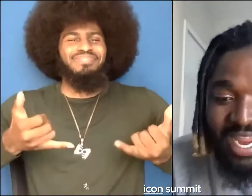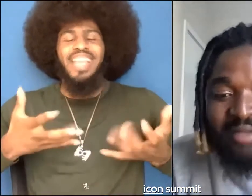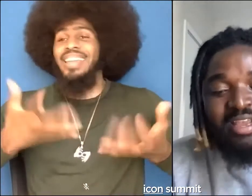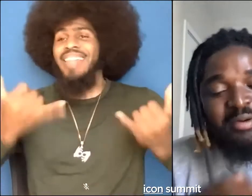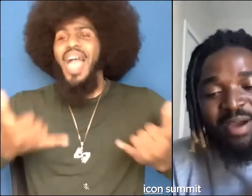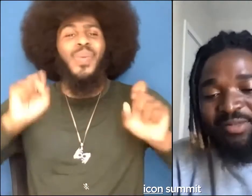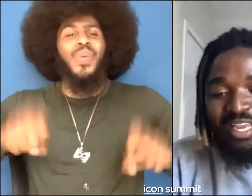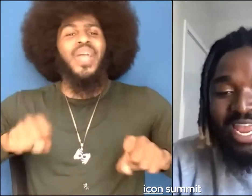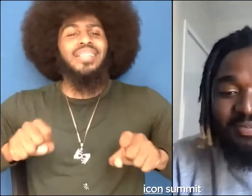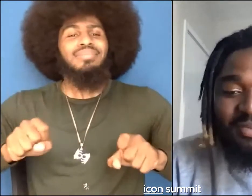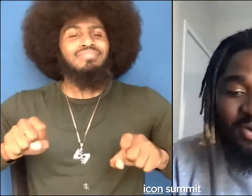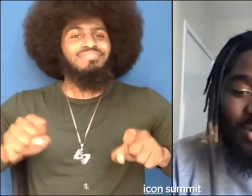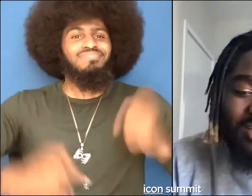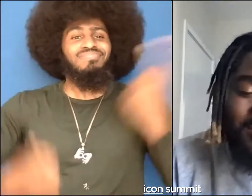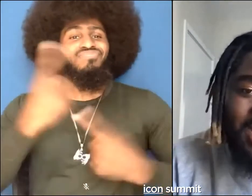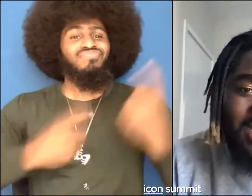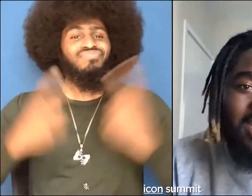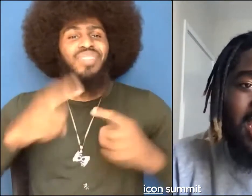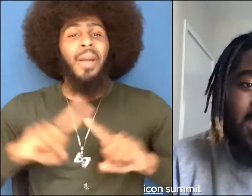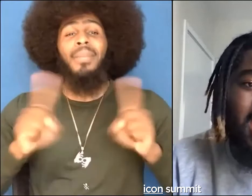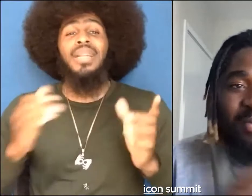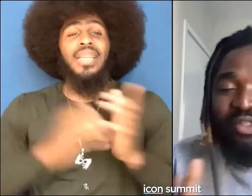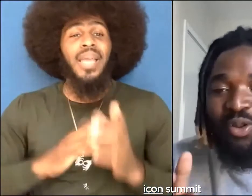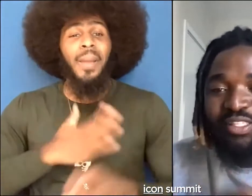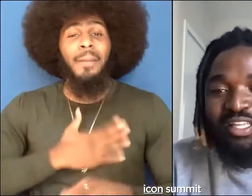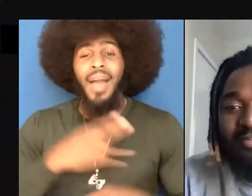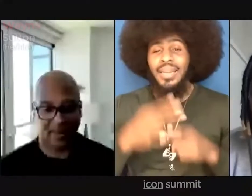But yeah, my name is again is Kudakwashe Mushaike. I am with Below the Surface.